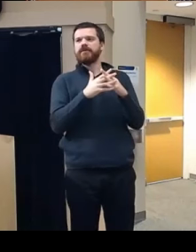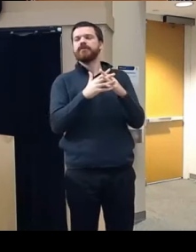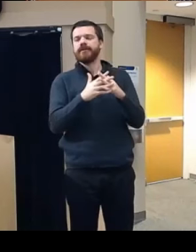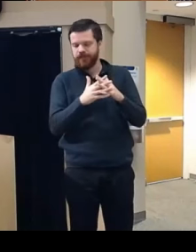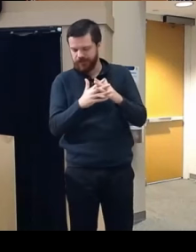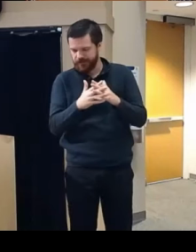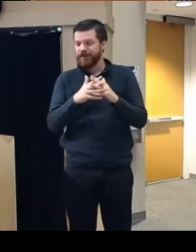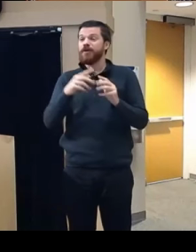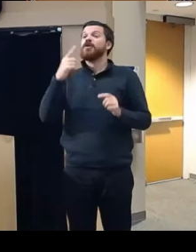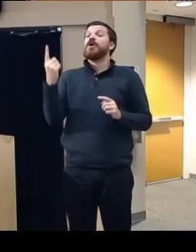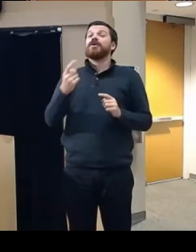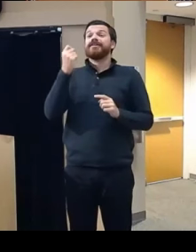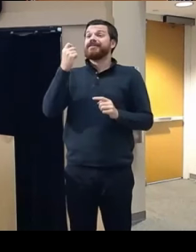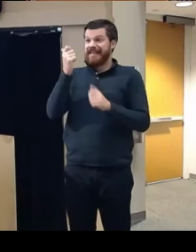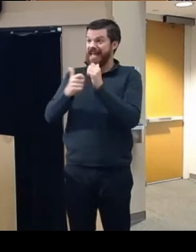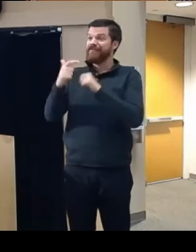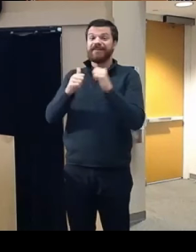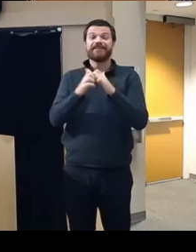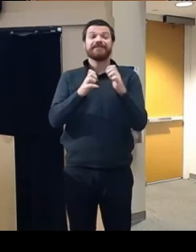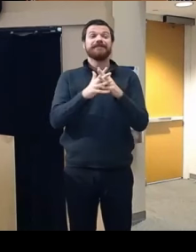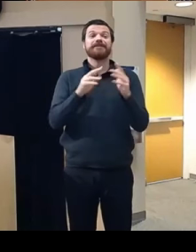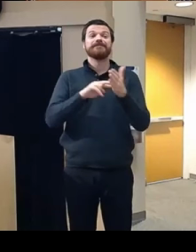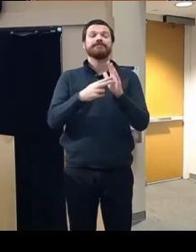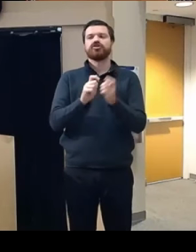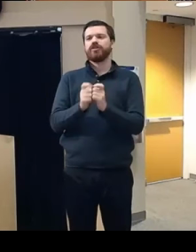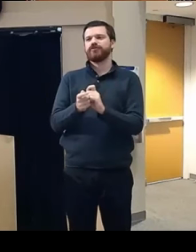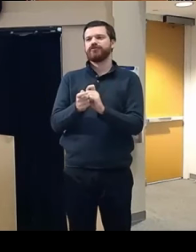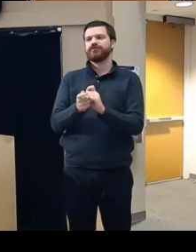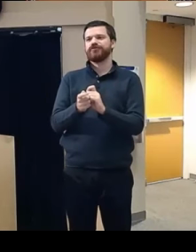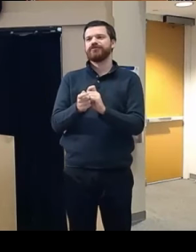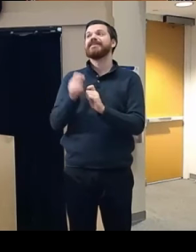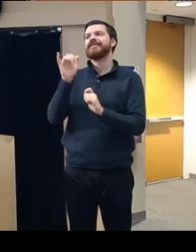tough it always comes with change um so I think that's that's going to be the difficult part is